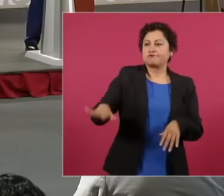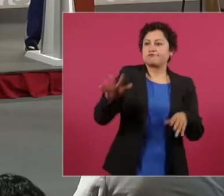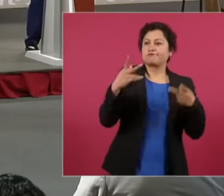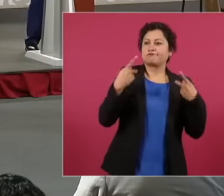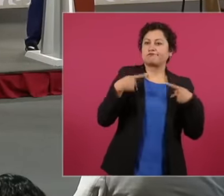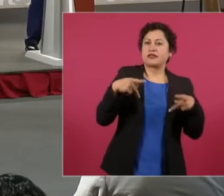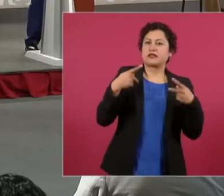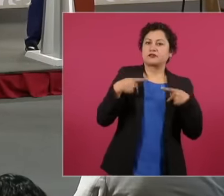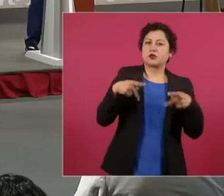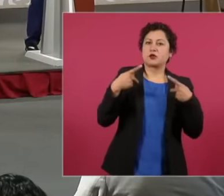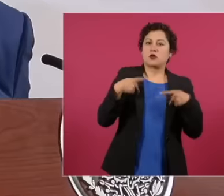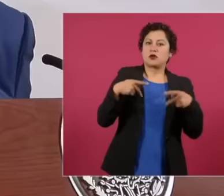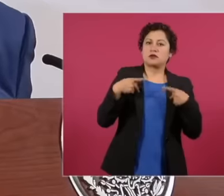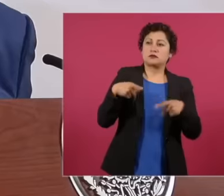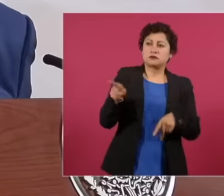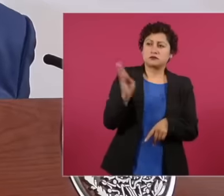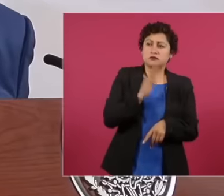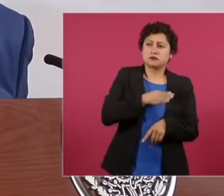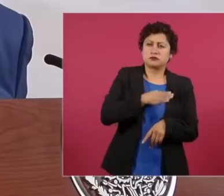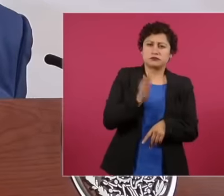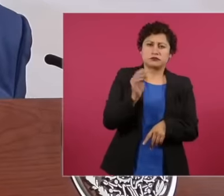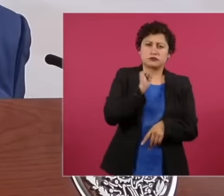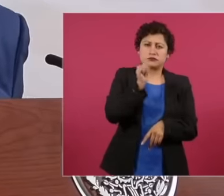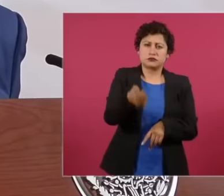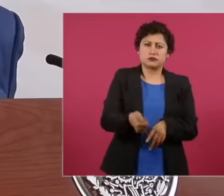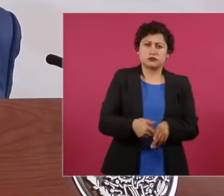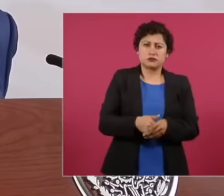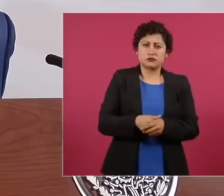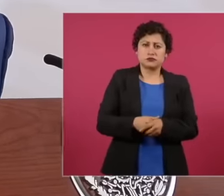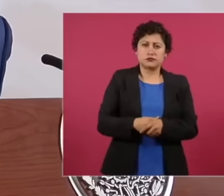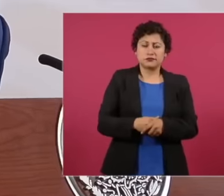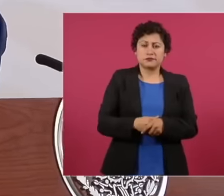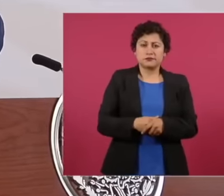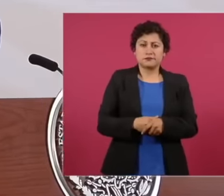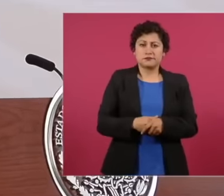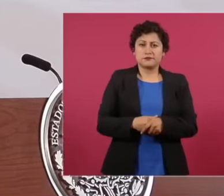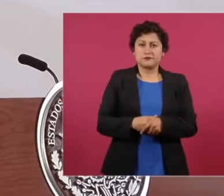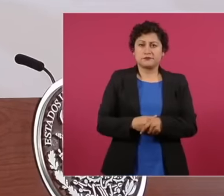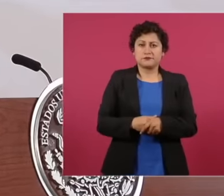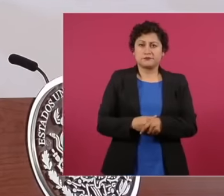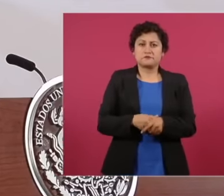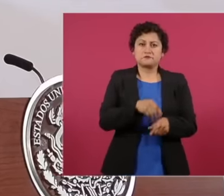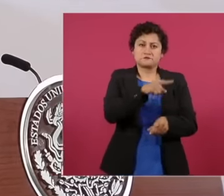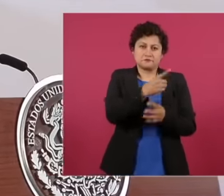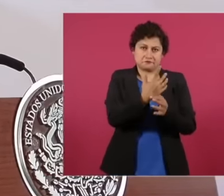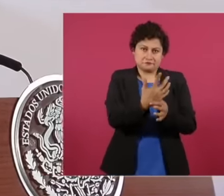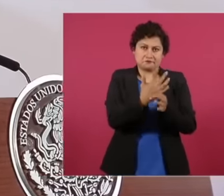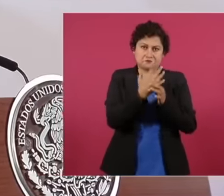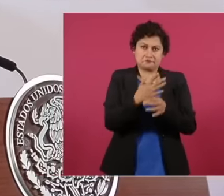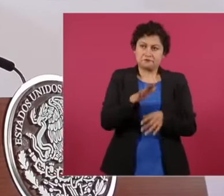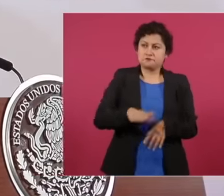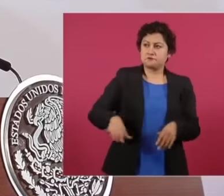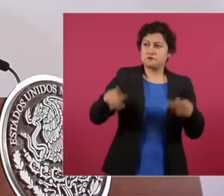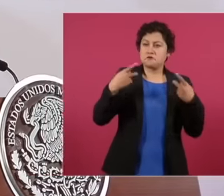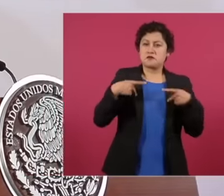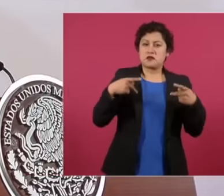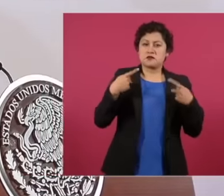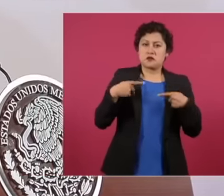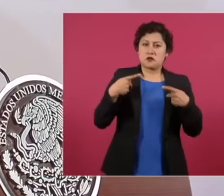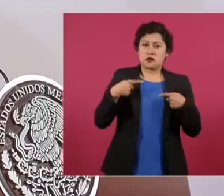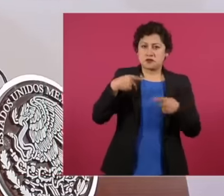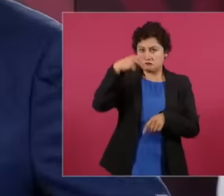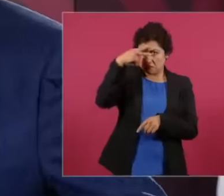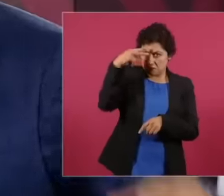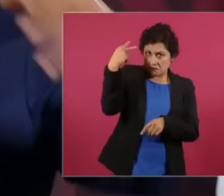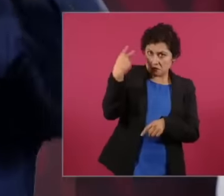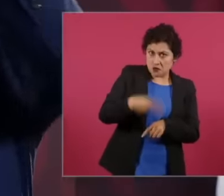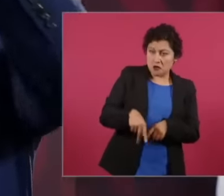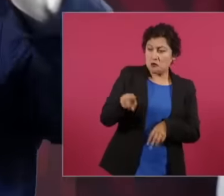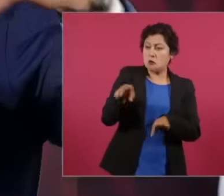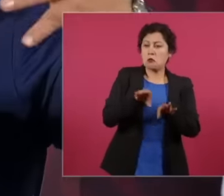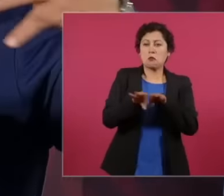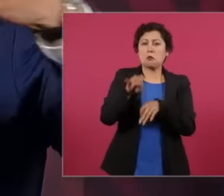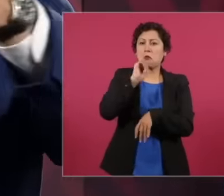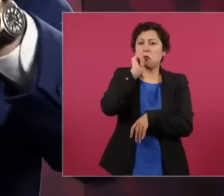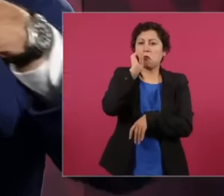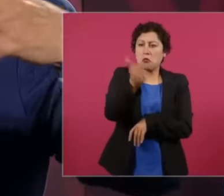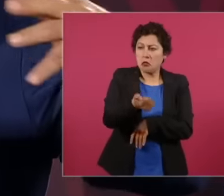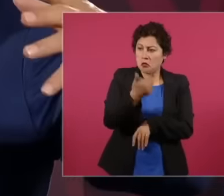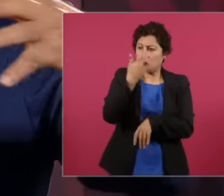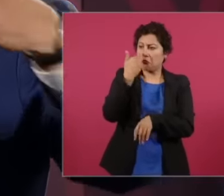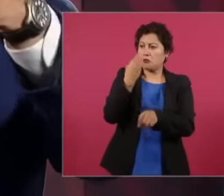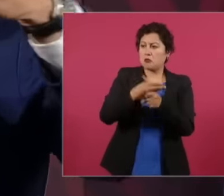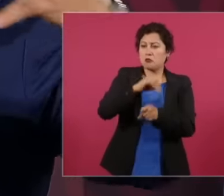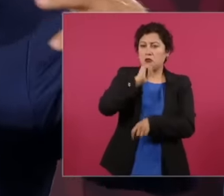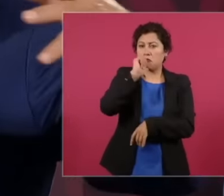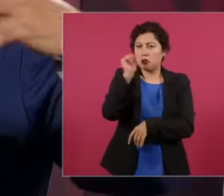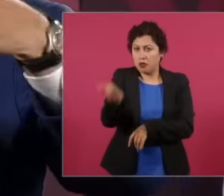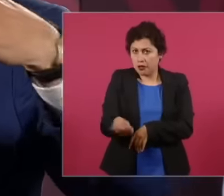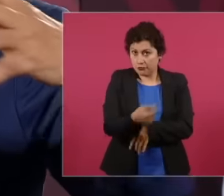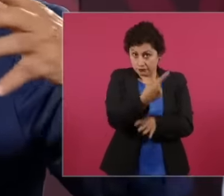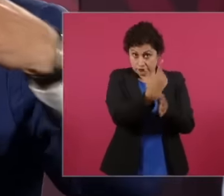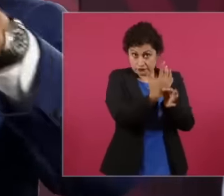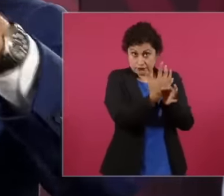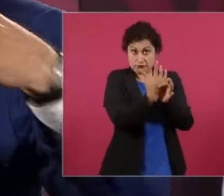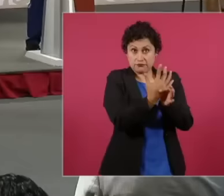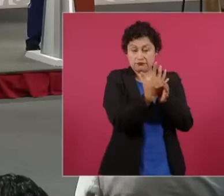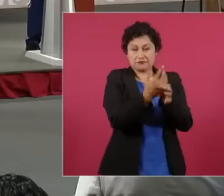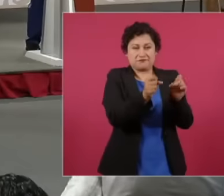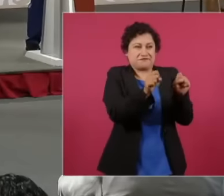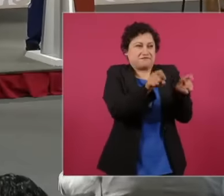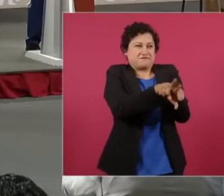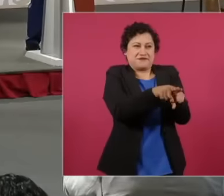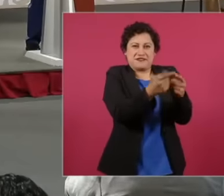good nor are they hardworking nor are they responsible, is he from the same group? that comes from